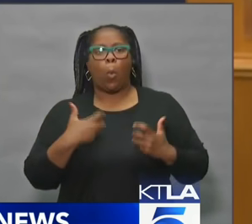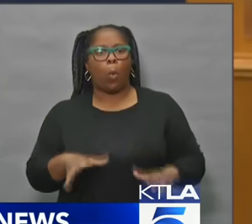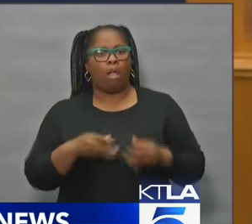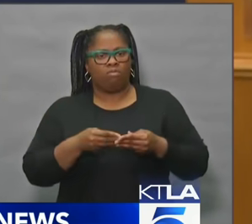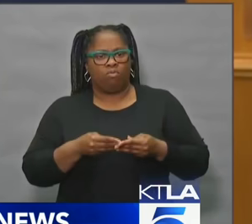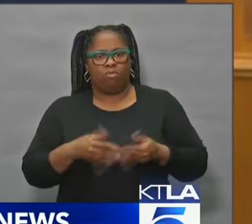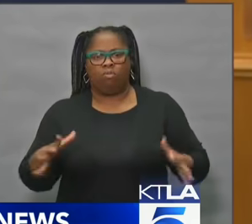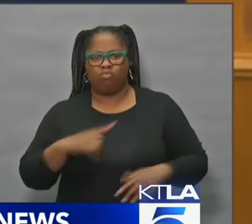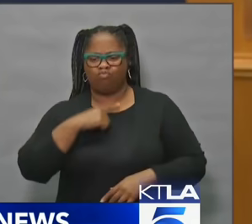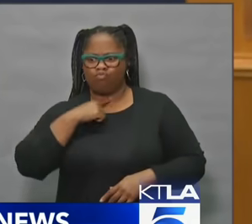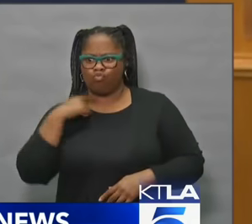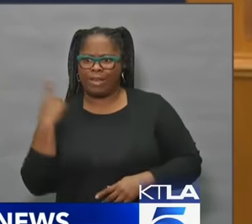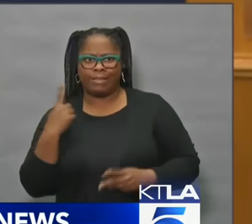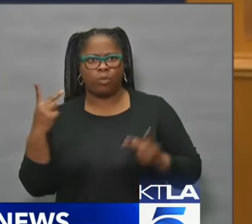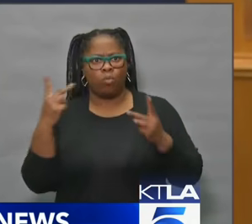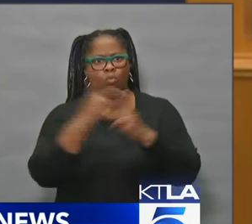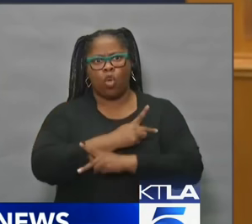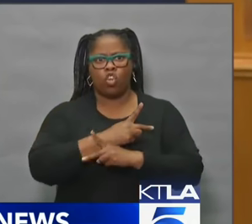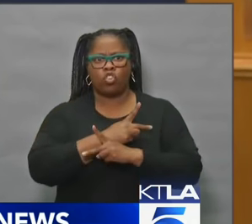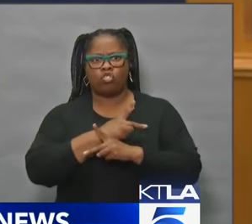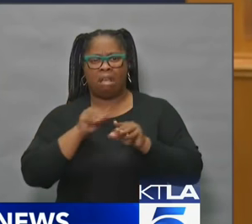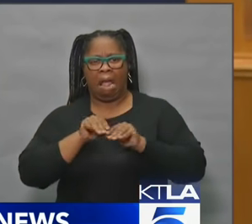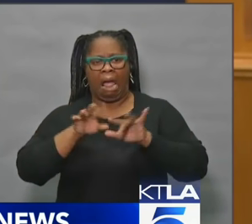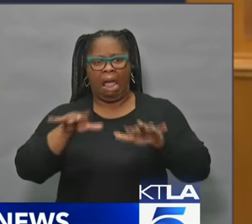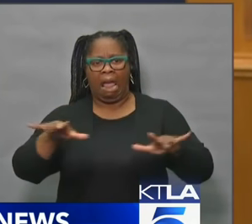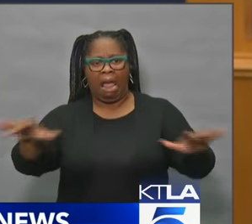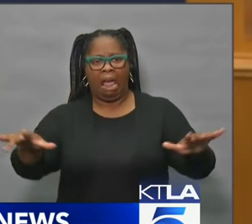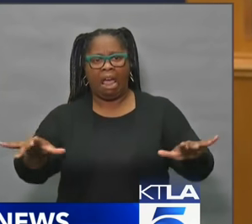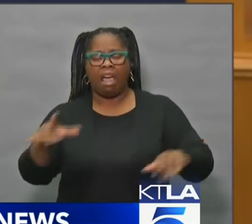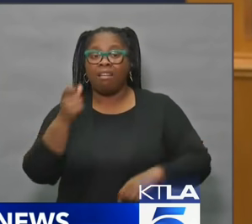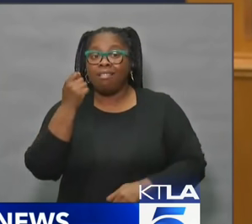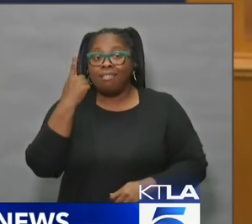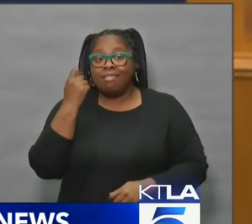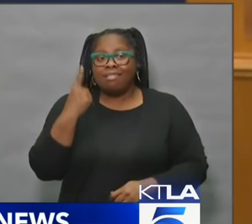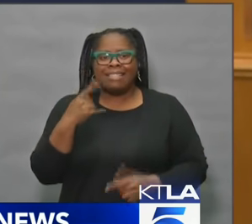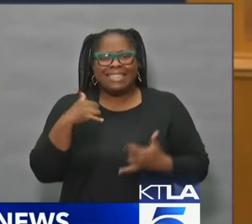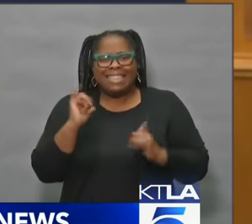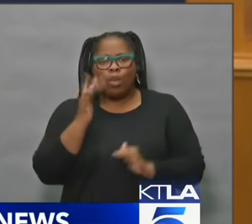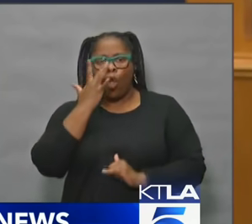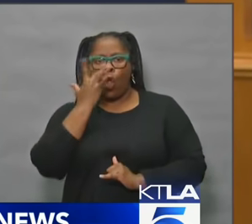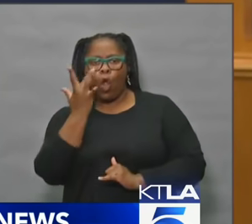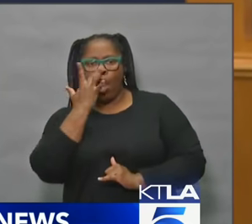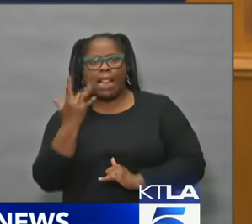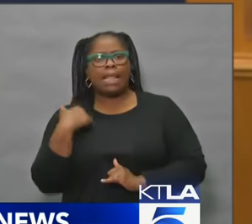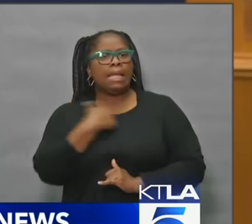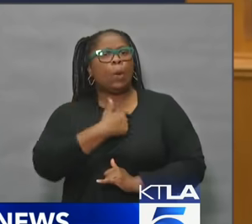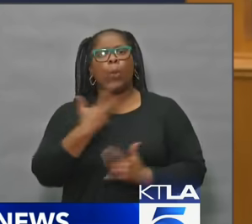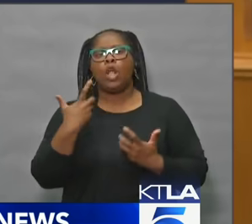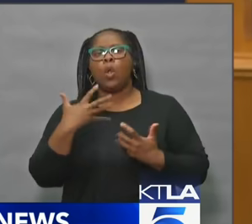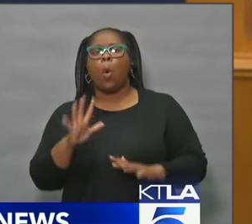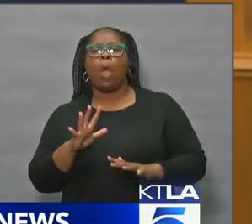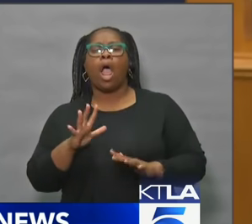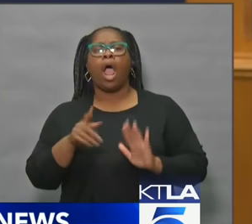SAFE. WE DON'T WANT TO UNDO ALL THE GOOD WE'VE DONE AN ACCOMPLISHED SO FAR. WE ARE NOT YET ON THE OTHER SIDE OF